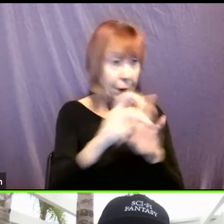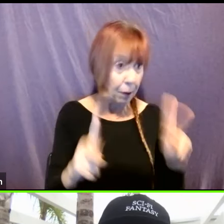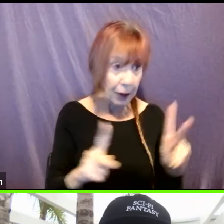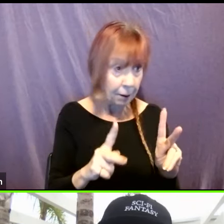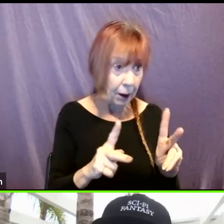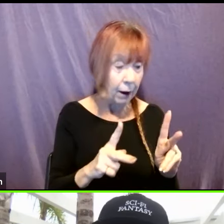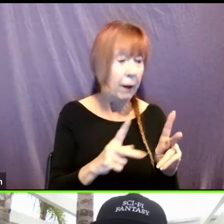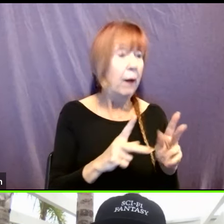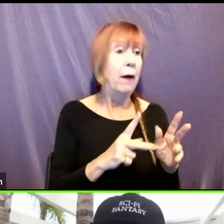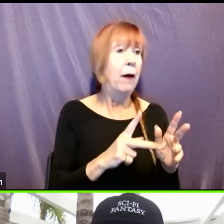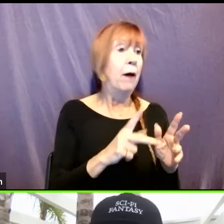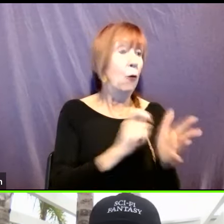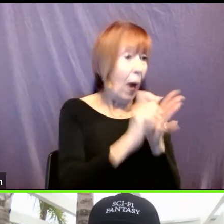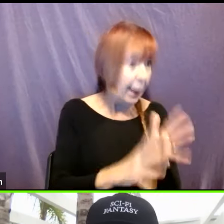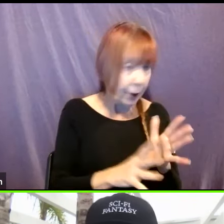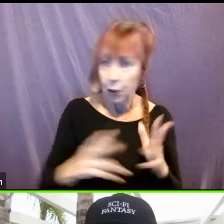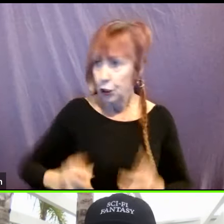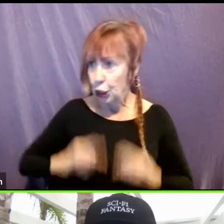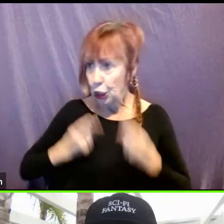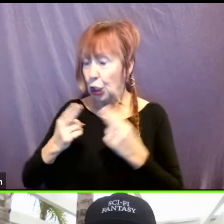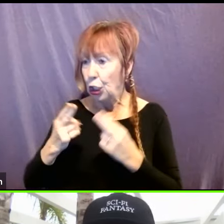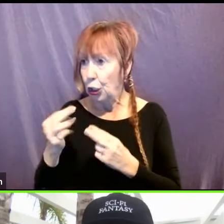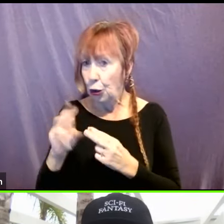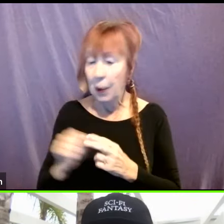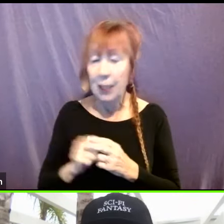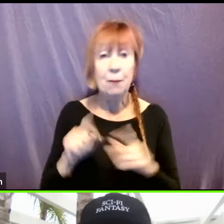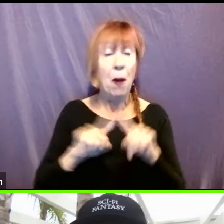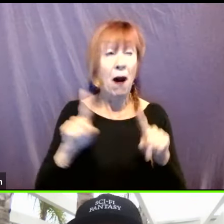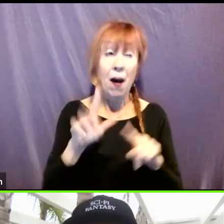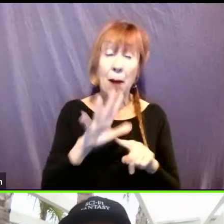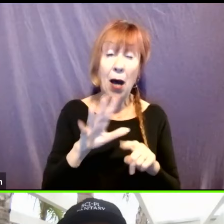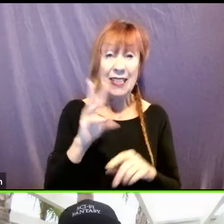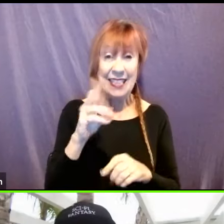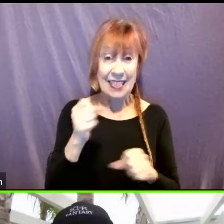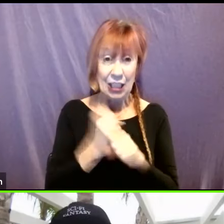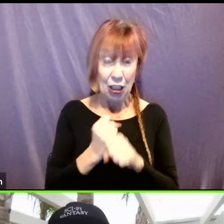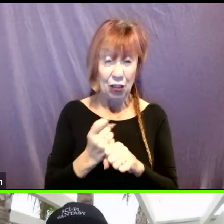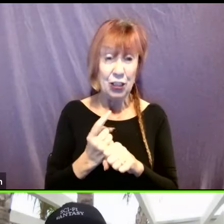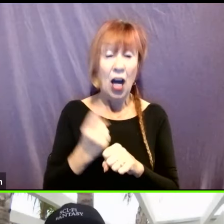but then I had a complete breakdown six years ago, which was actually my breakthrough,